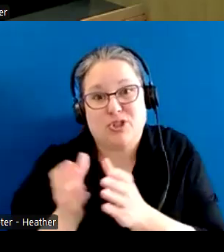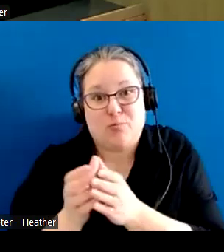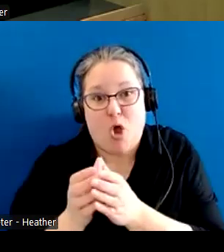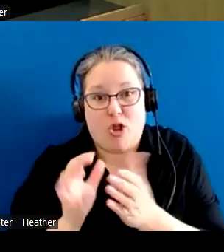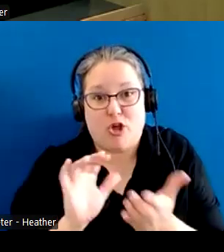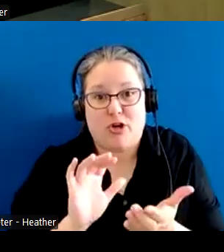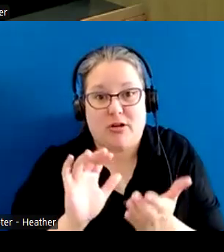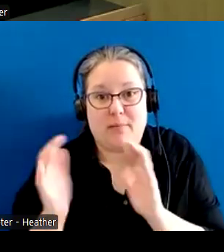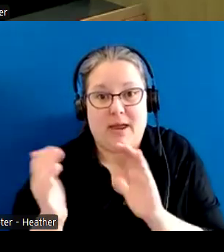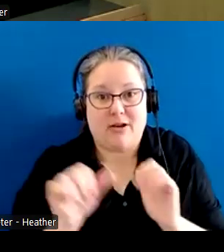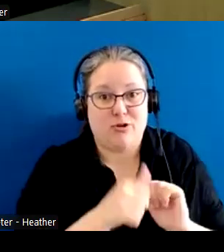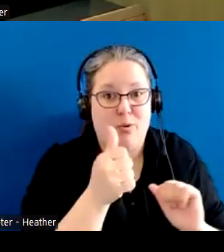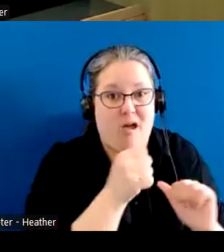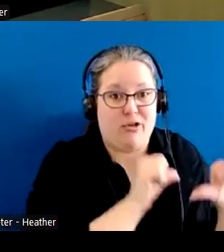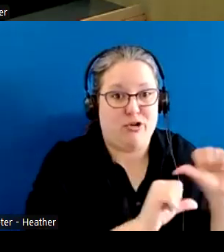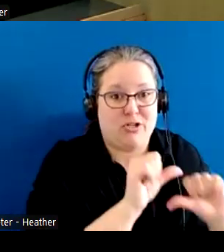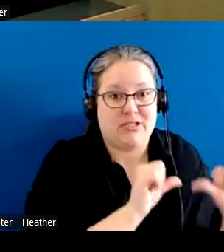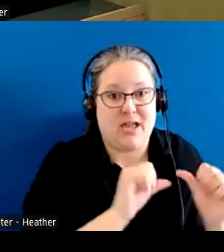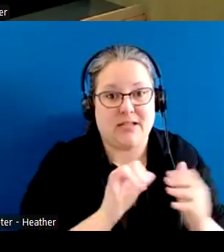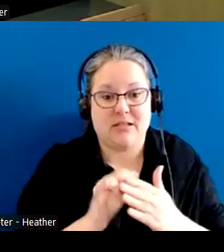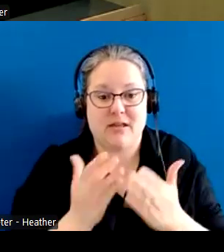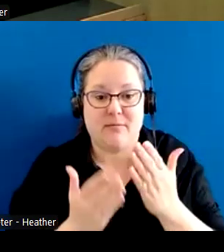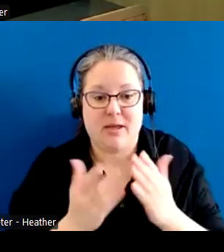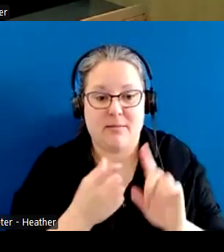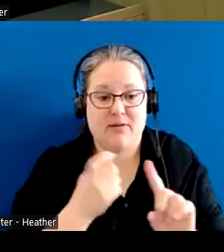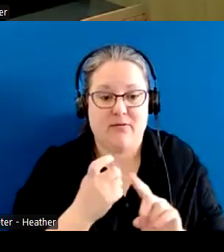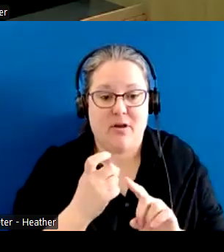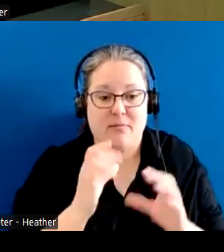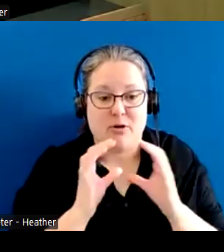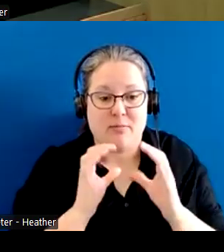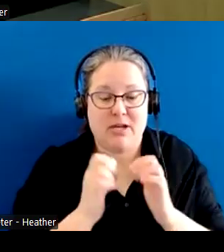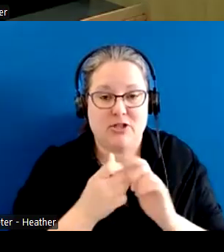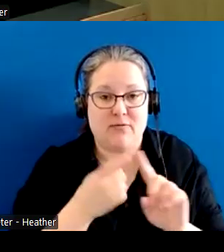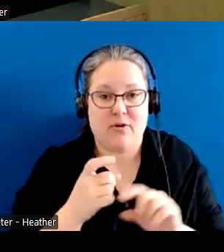are in other fields. And that's partly by communication from previous NIH director,